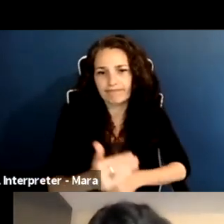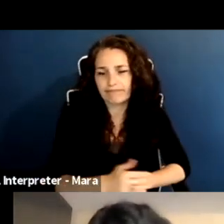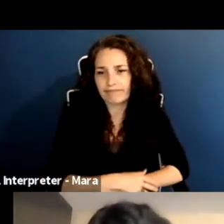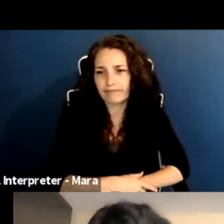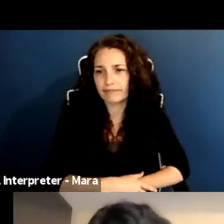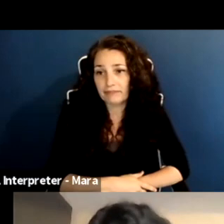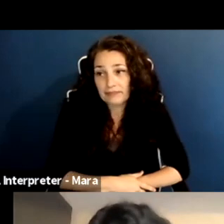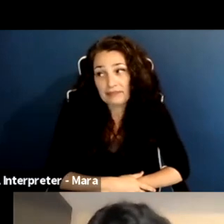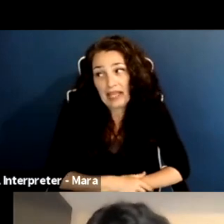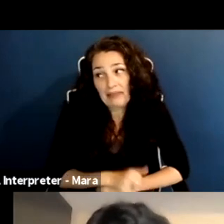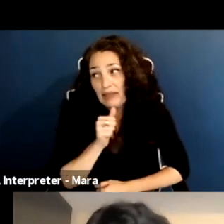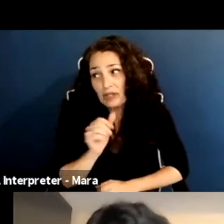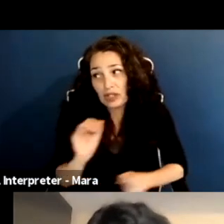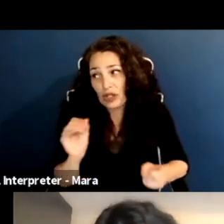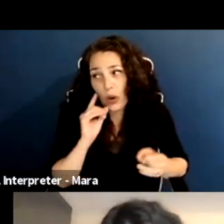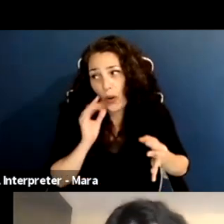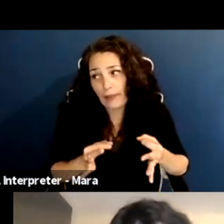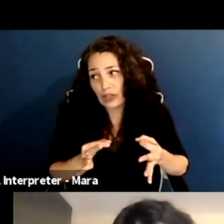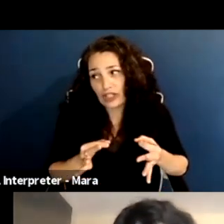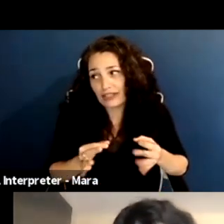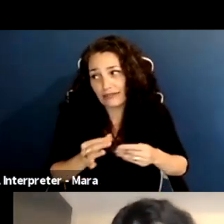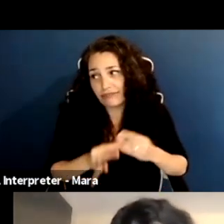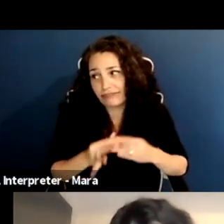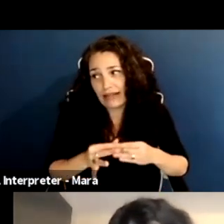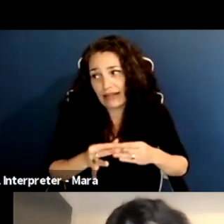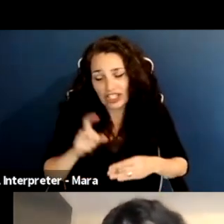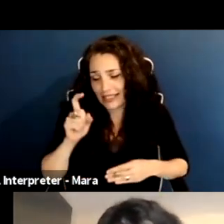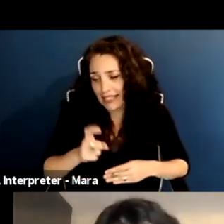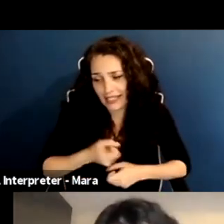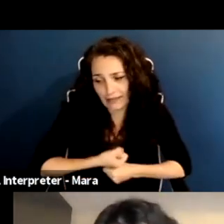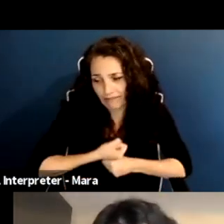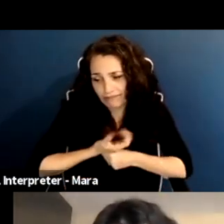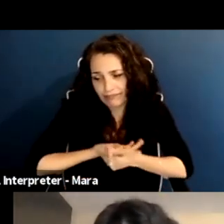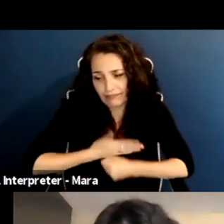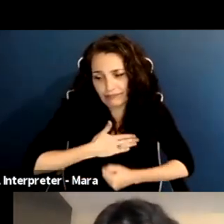"I didn't really decide to do this." I mean, I know everyone makes those steps